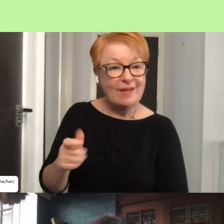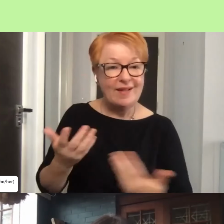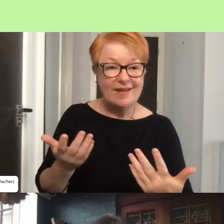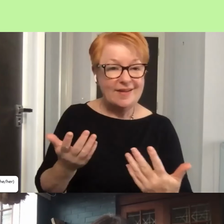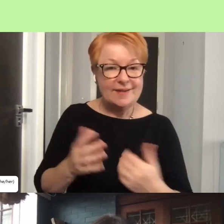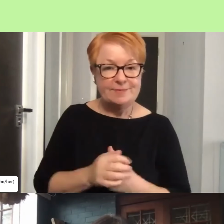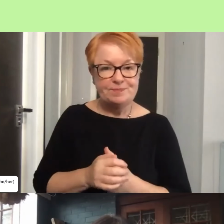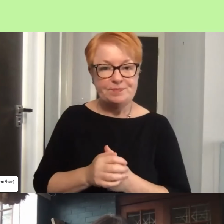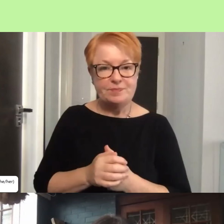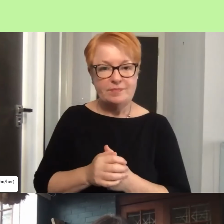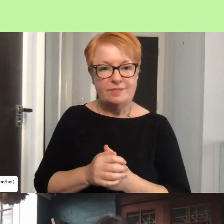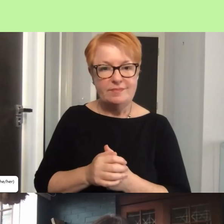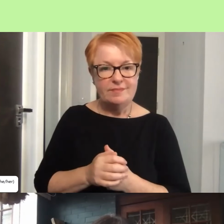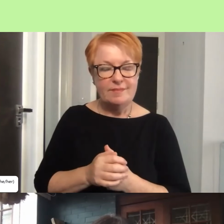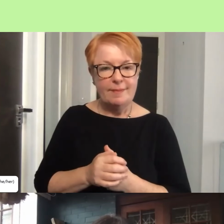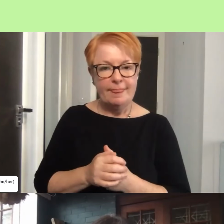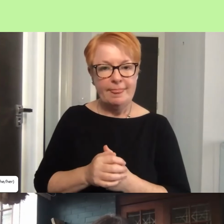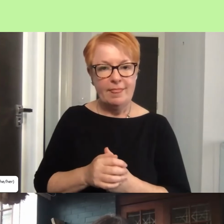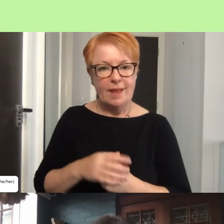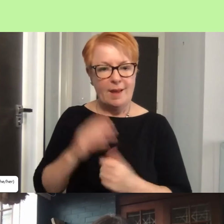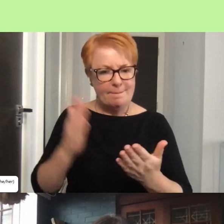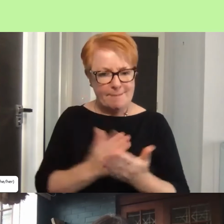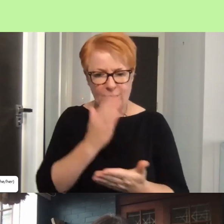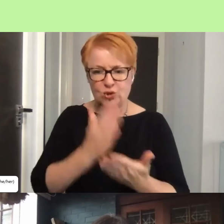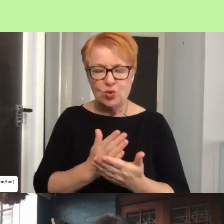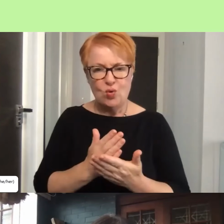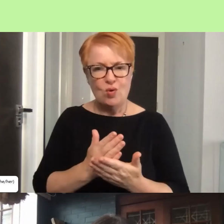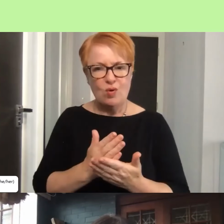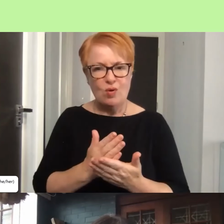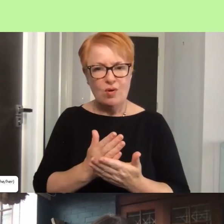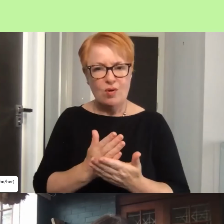just demand, unrealistic bureaucratic papers and things